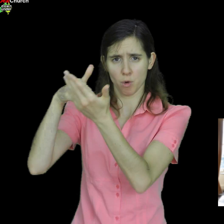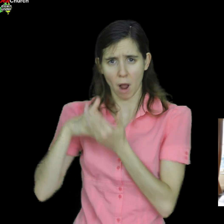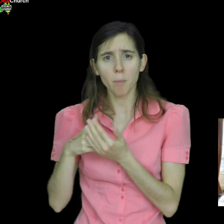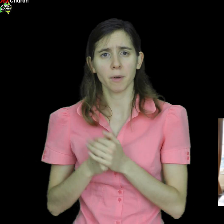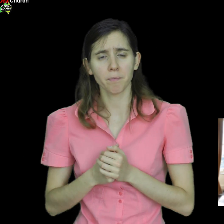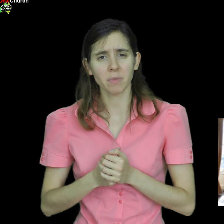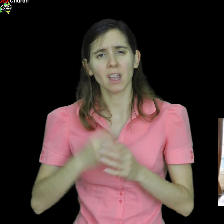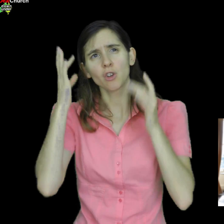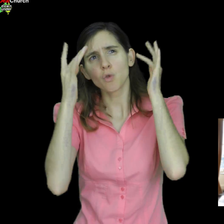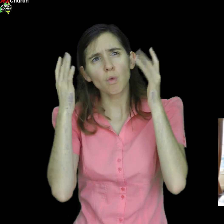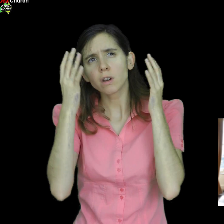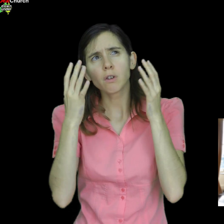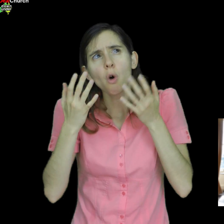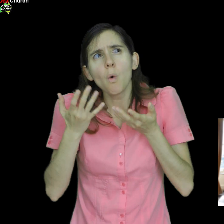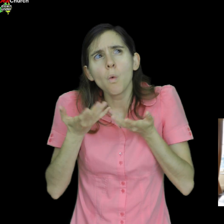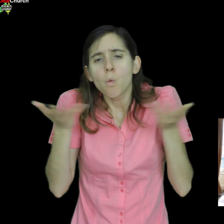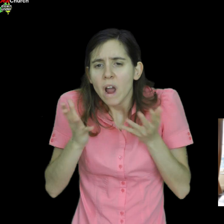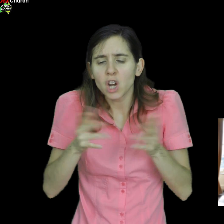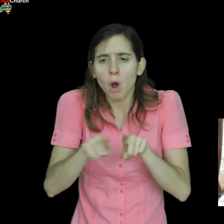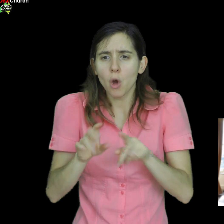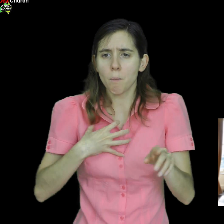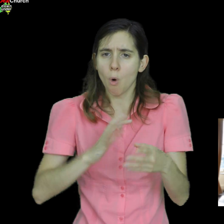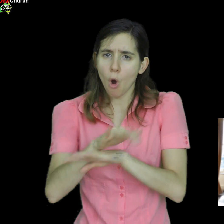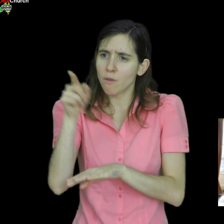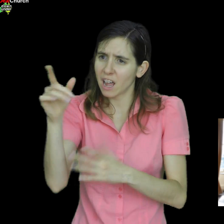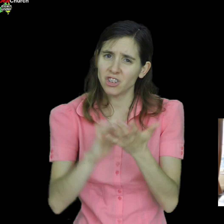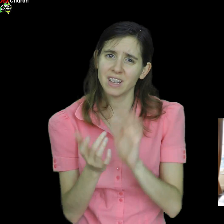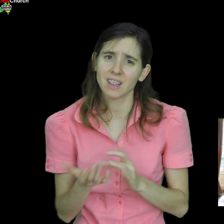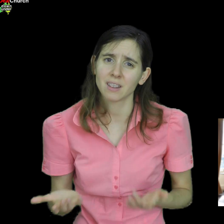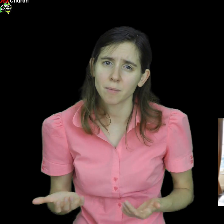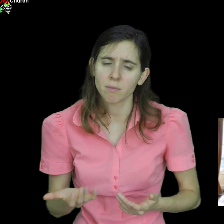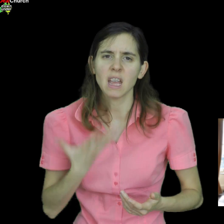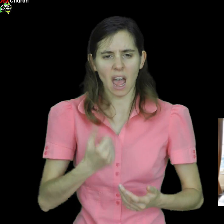wondered where she could learn more about Jesus. She had a strong impression